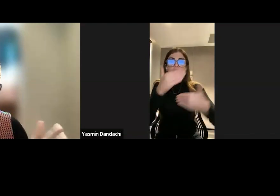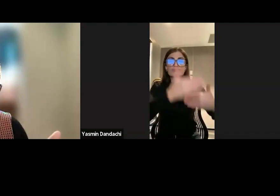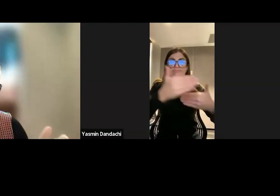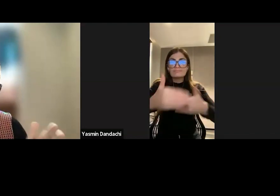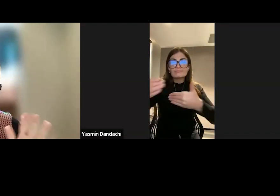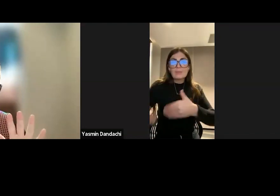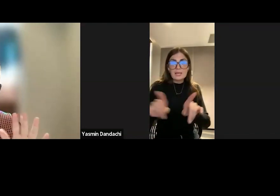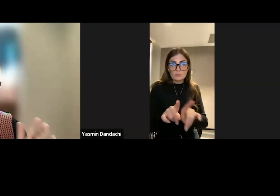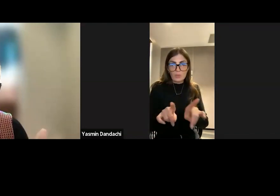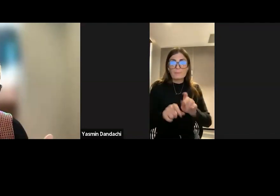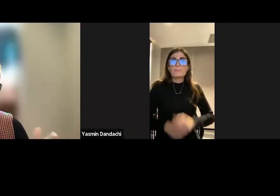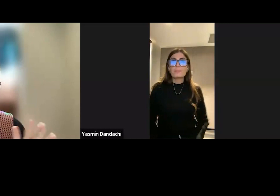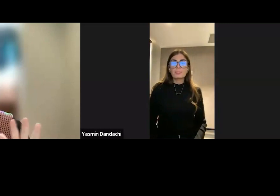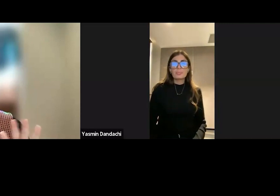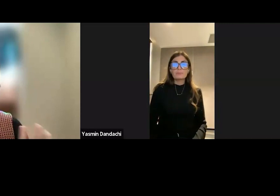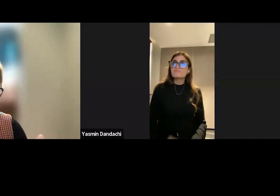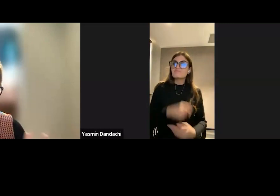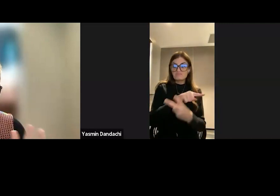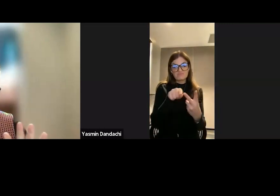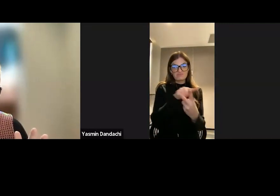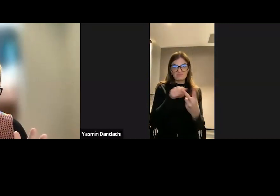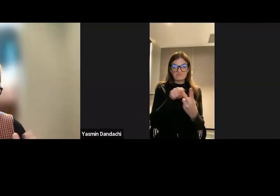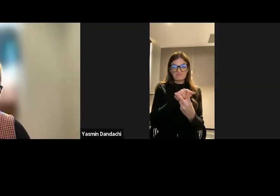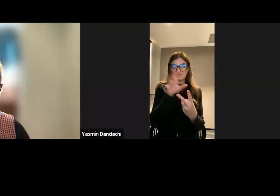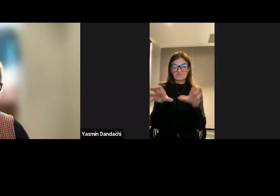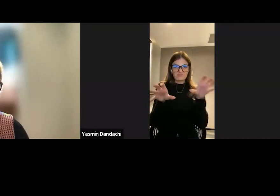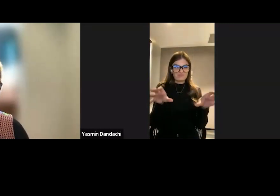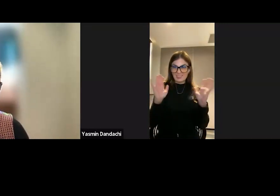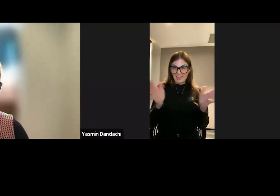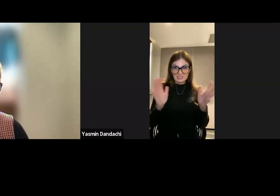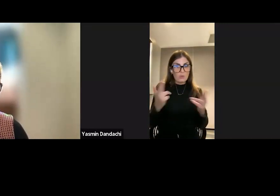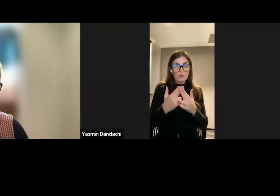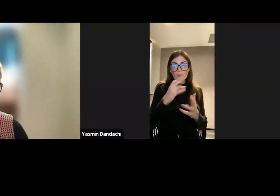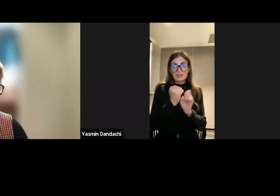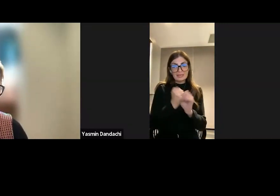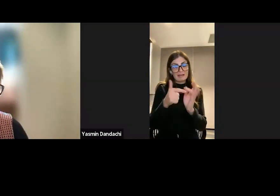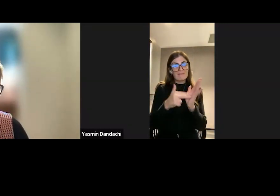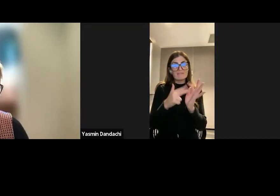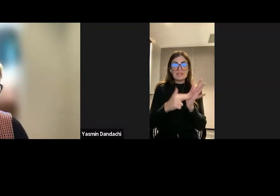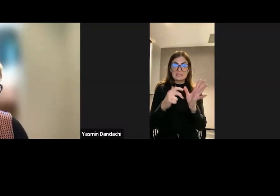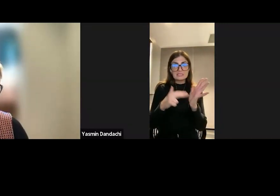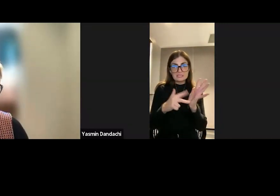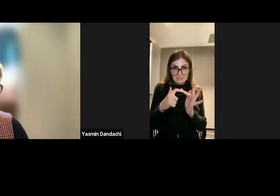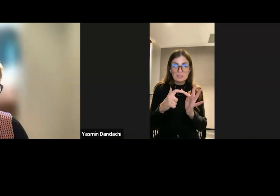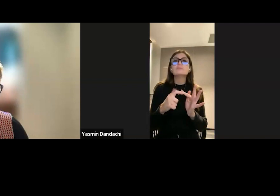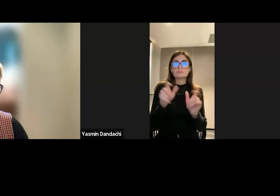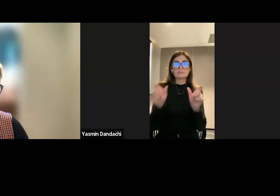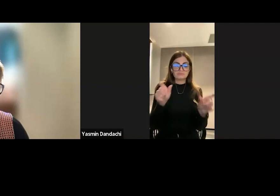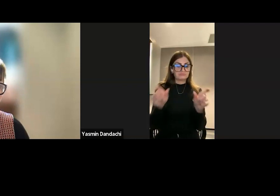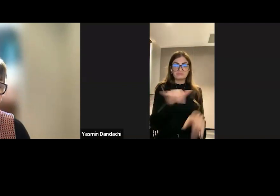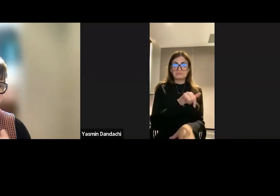And in a sense, these are really the two sides of the governance coin.